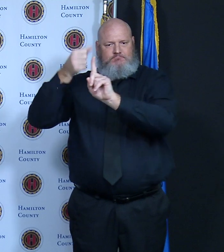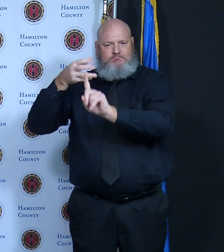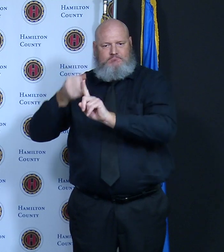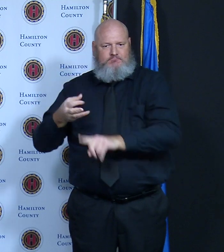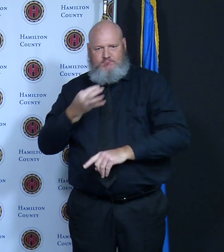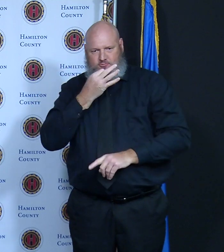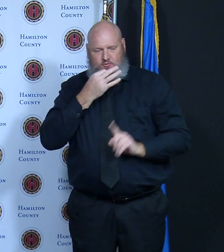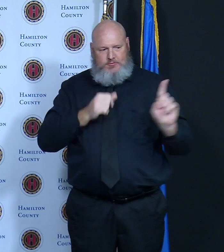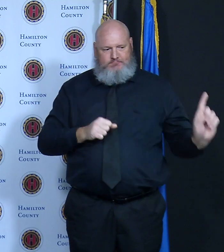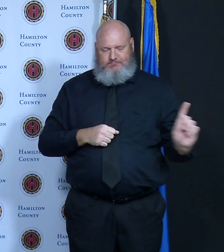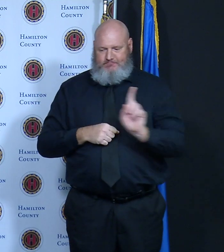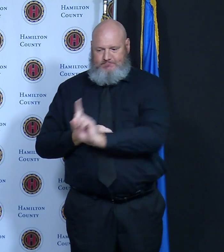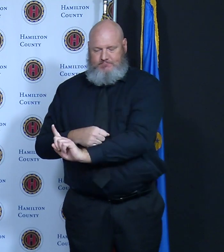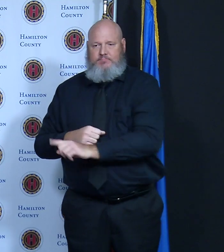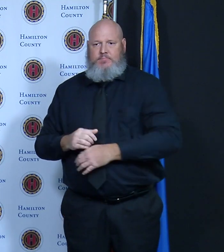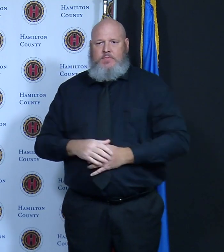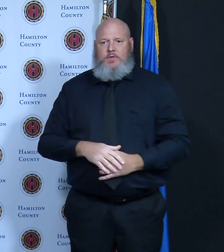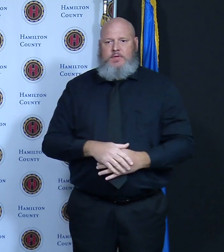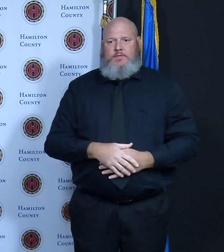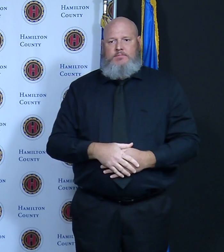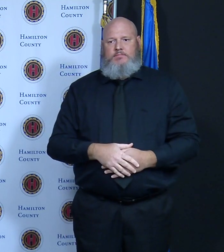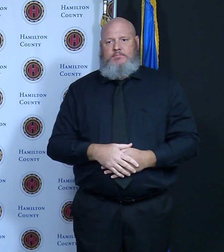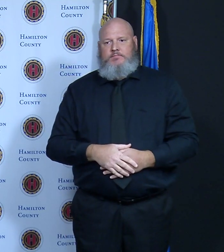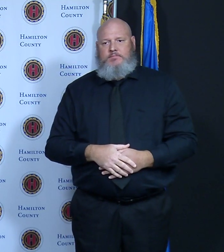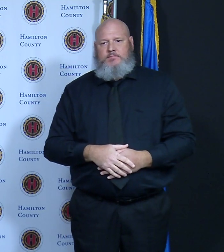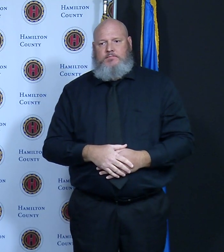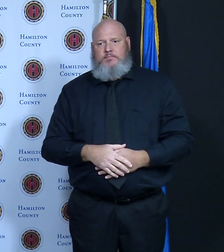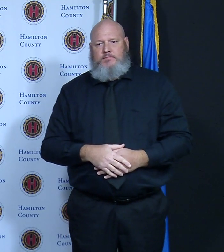equip for emergency responders for folks that